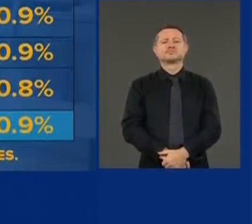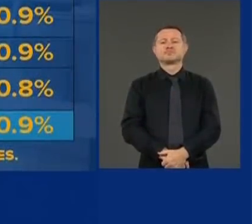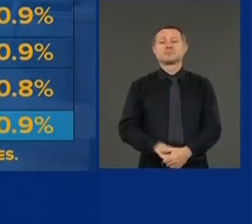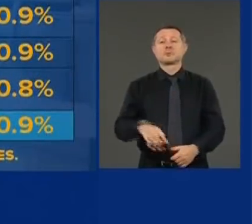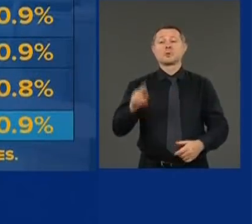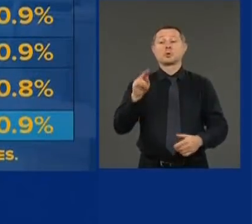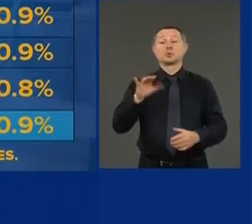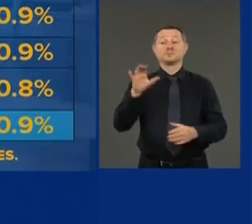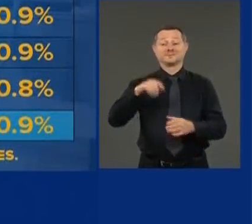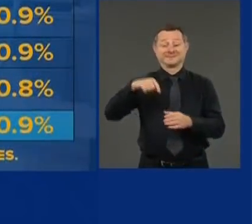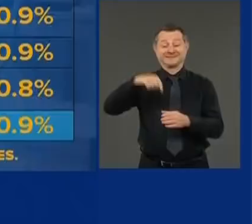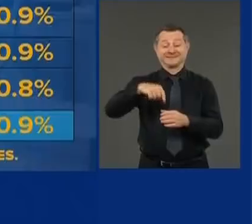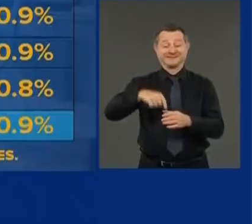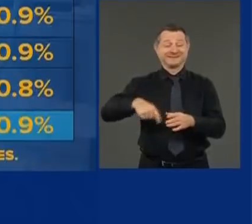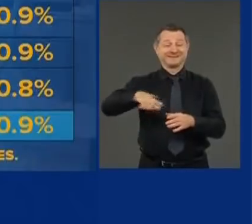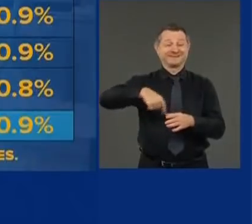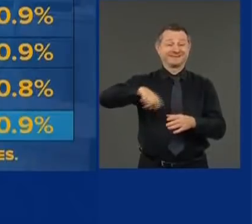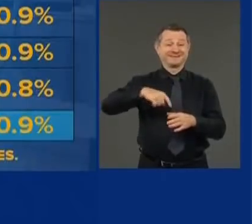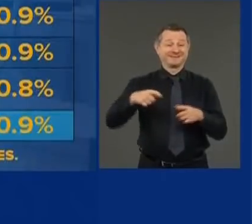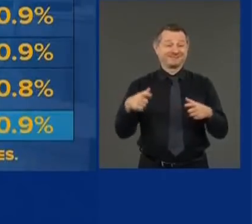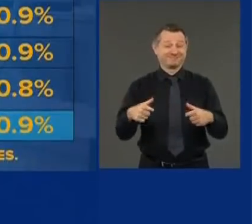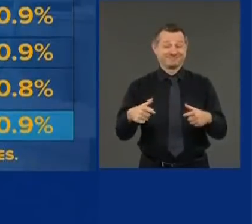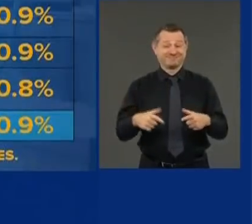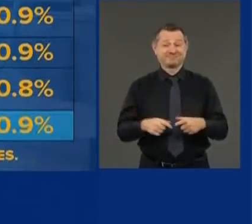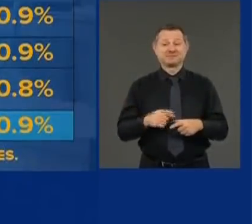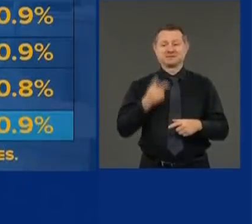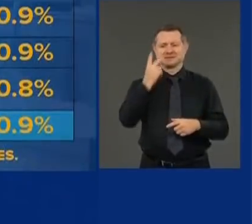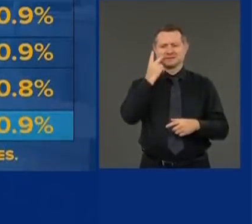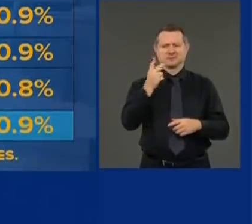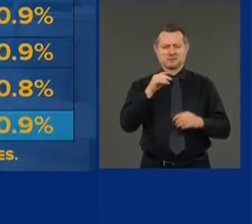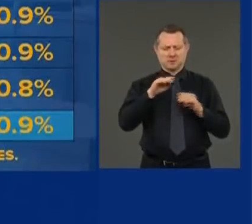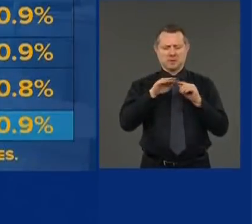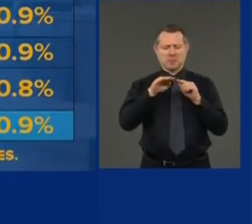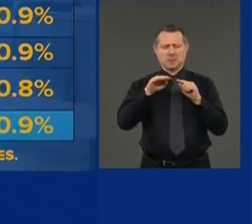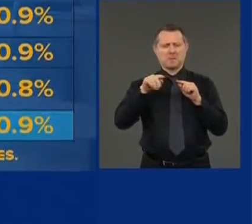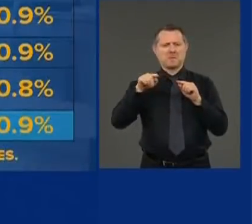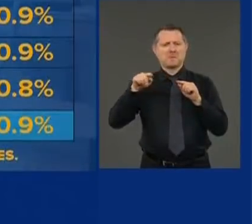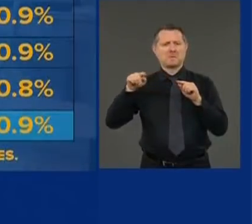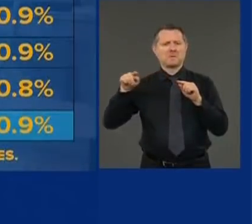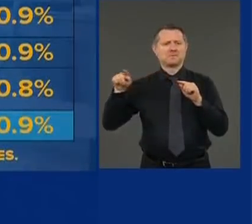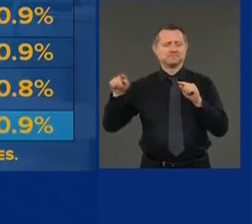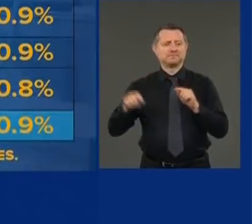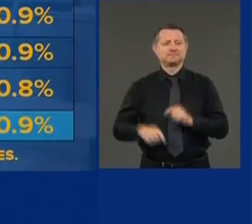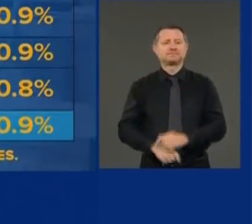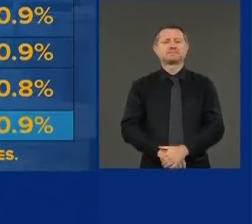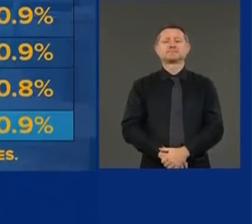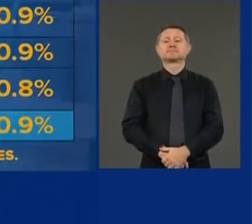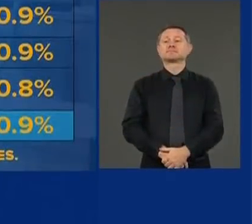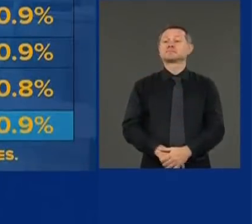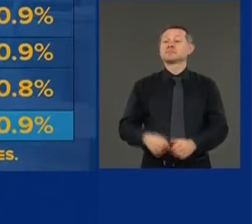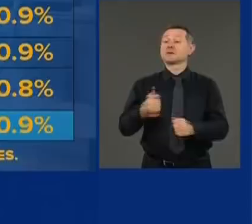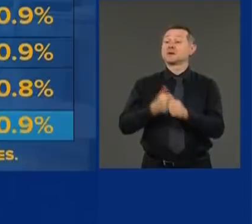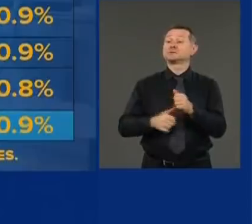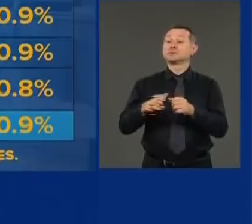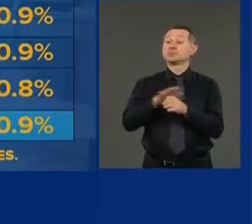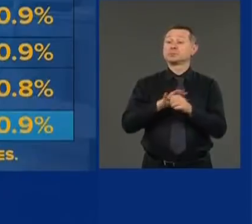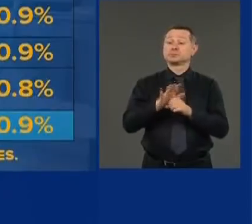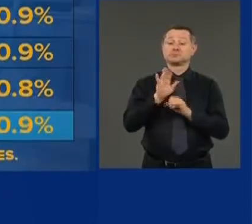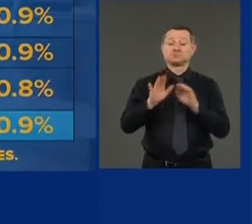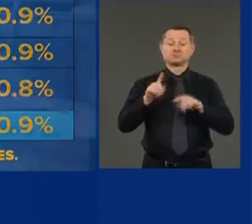SKEWED FOR SOME REASON, BUT THAT'S BEEN GOING ON SINCE WE STARTED. YOU LOOK WITHIN NEW YORK CITY,